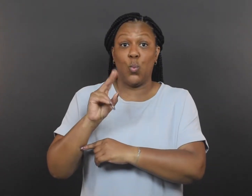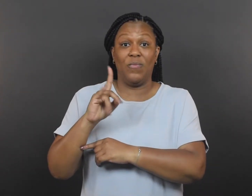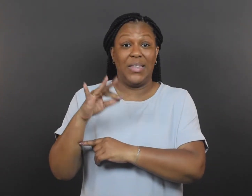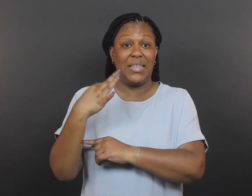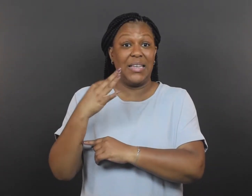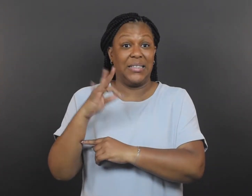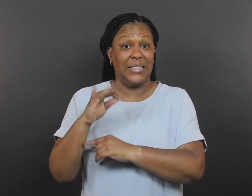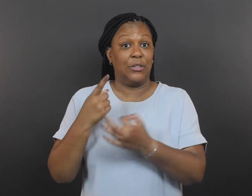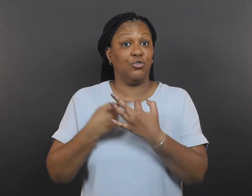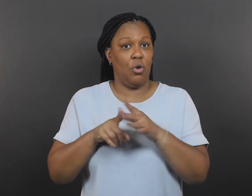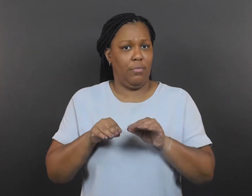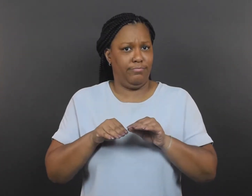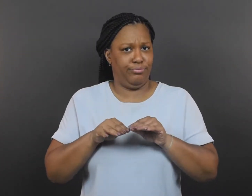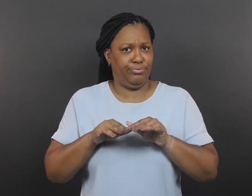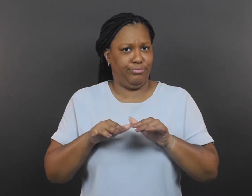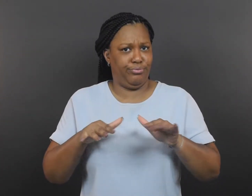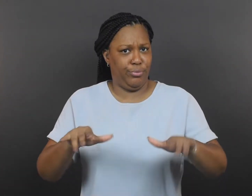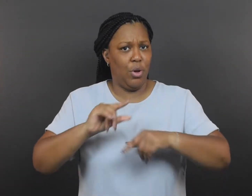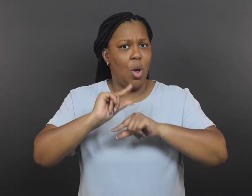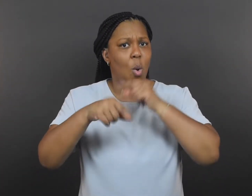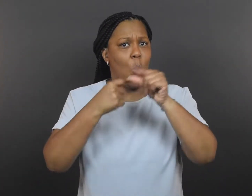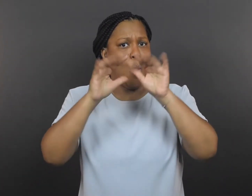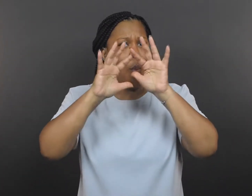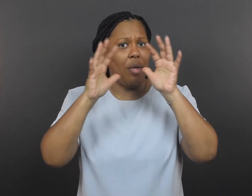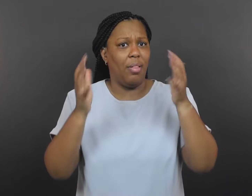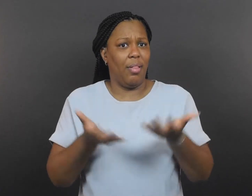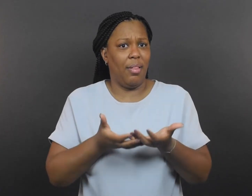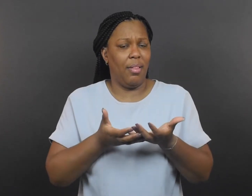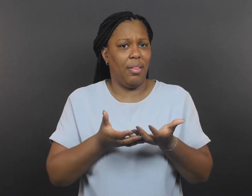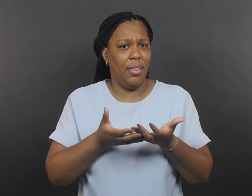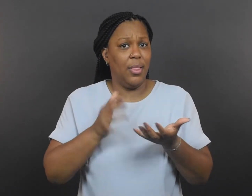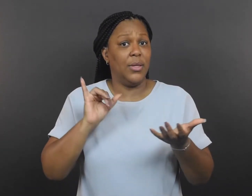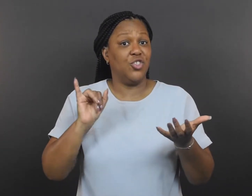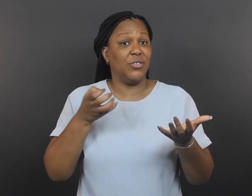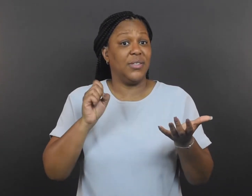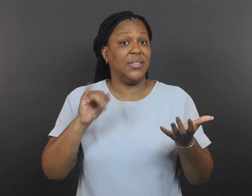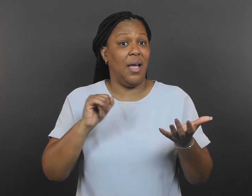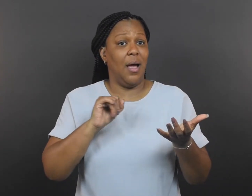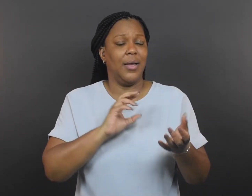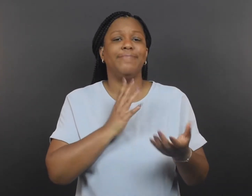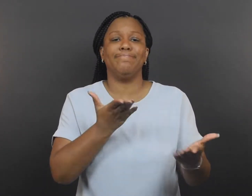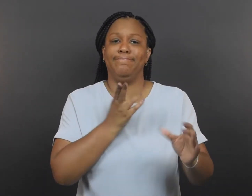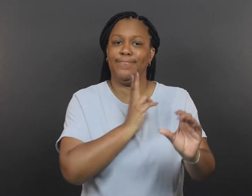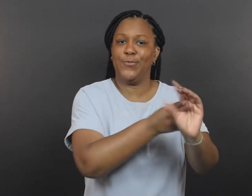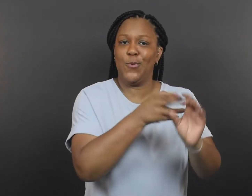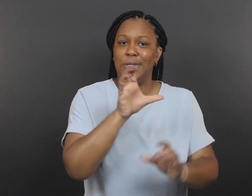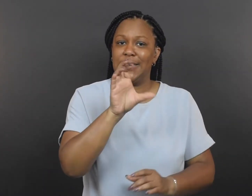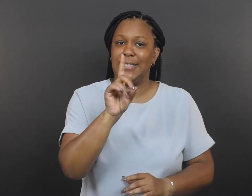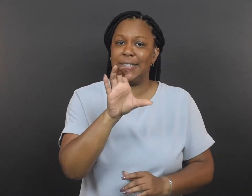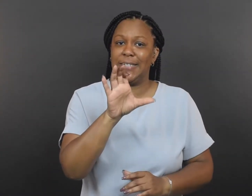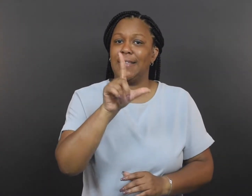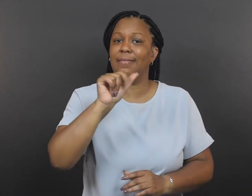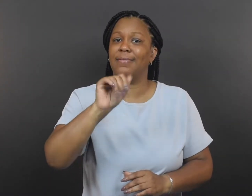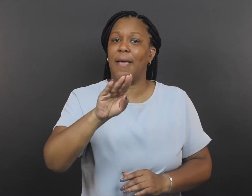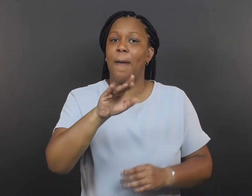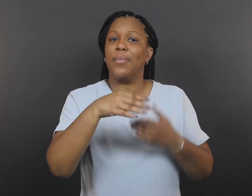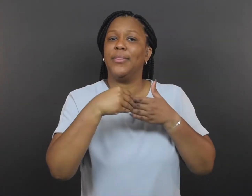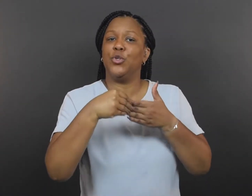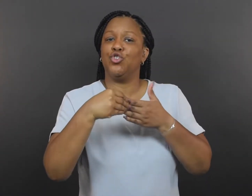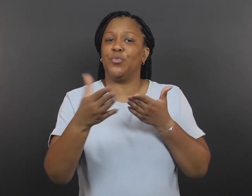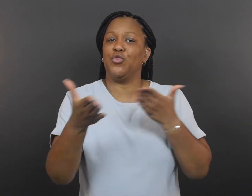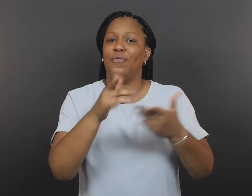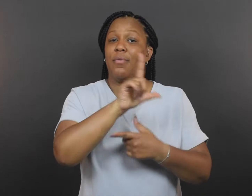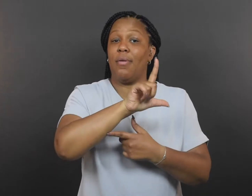In July 2020, as COVID-19 was spreading across the globe, Jessica joined CDC’s Laboratory